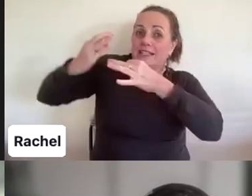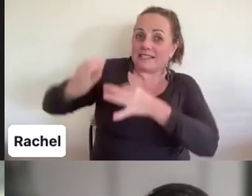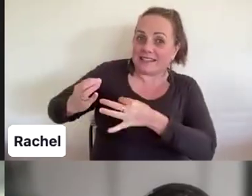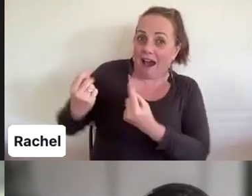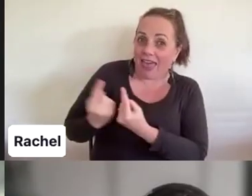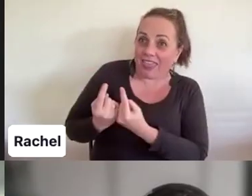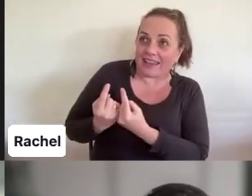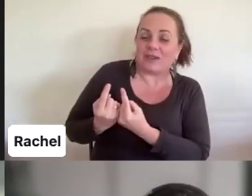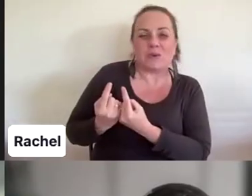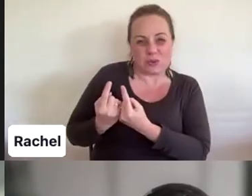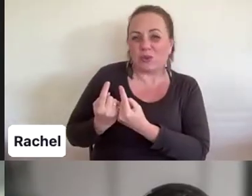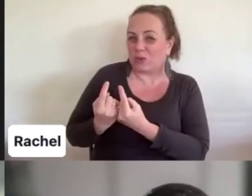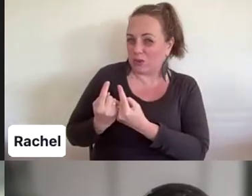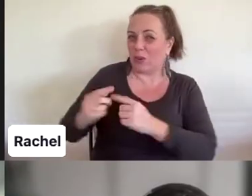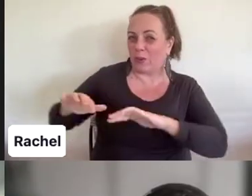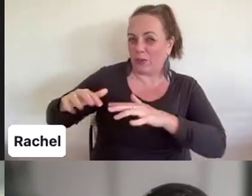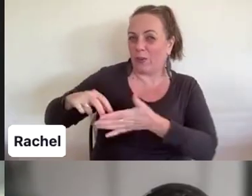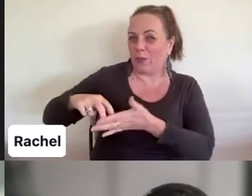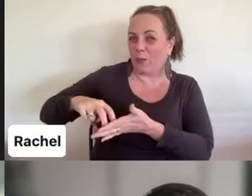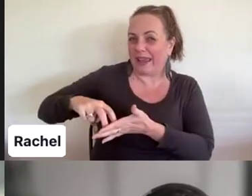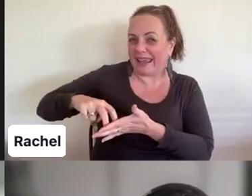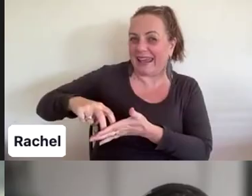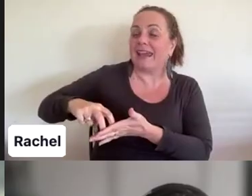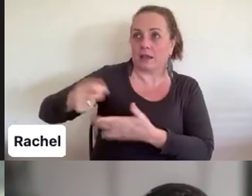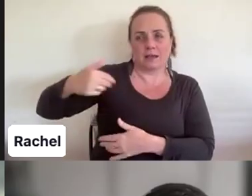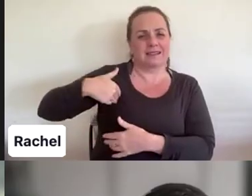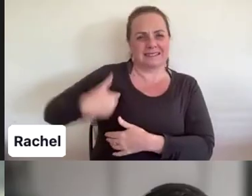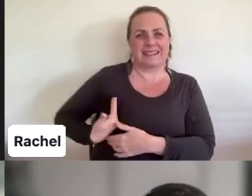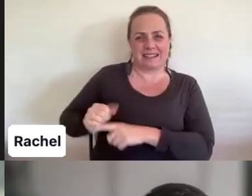we've got a lot of work to do and I think that's fair to say, I think everyone most people wouldn't